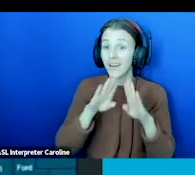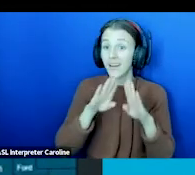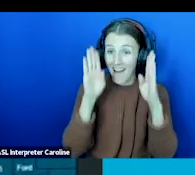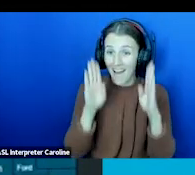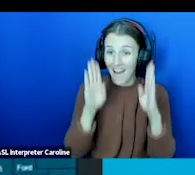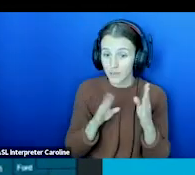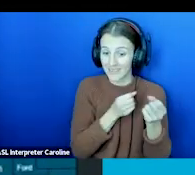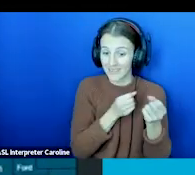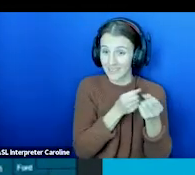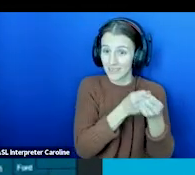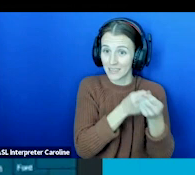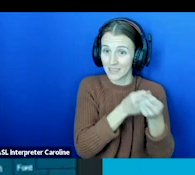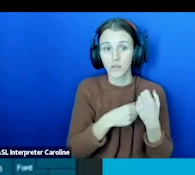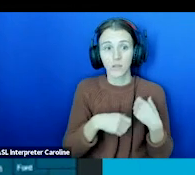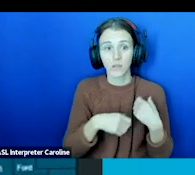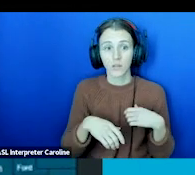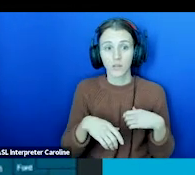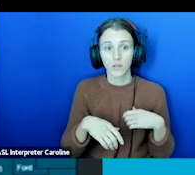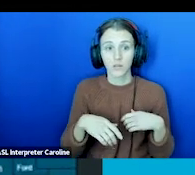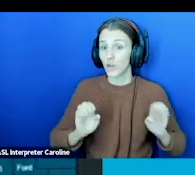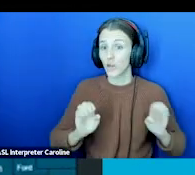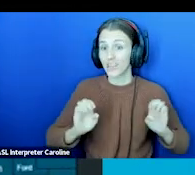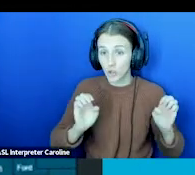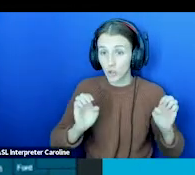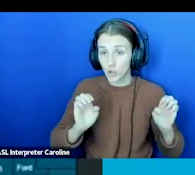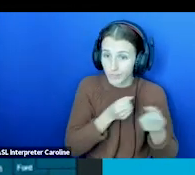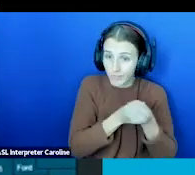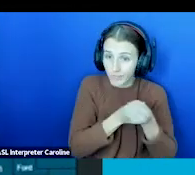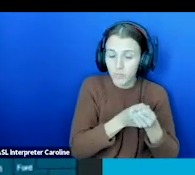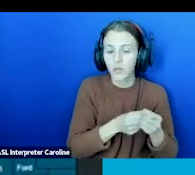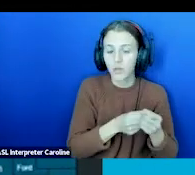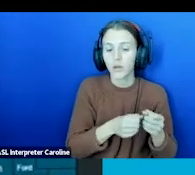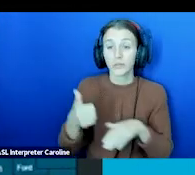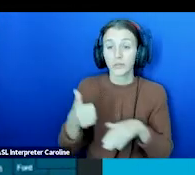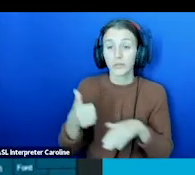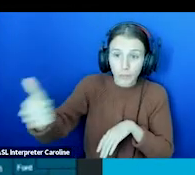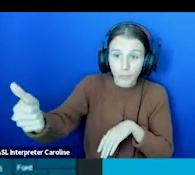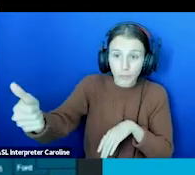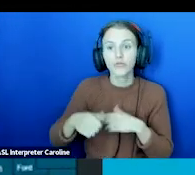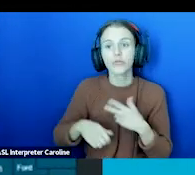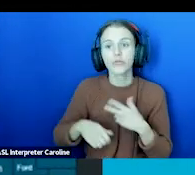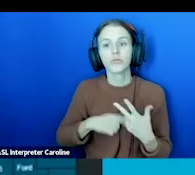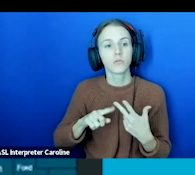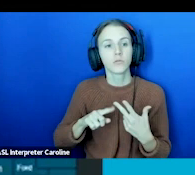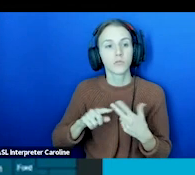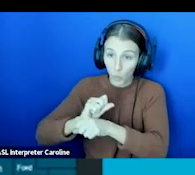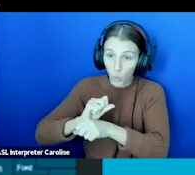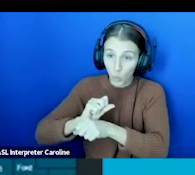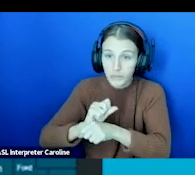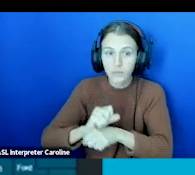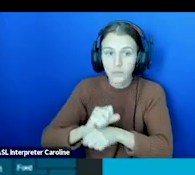C IL'S THAT OFFERS, AND HOUSING ASSISTANCE,